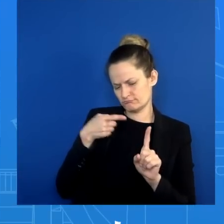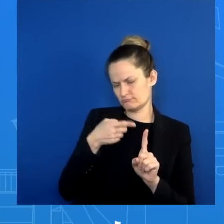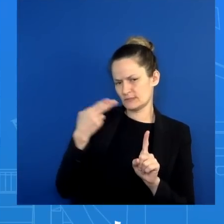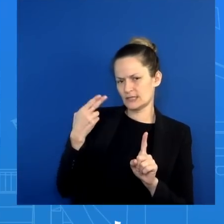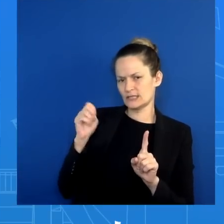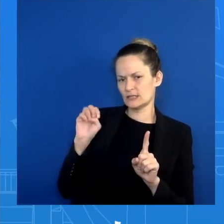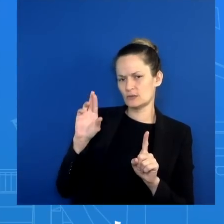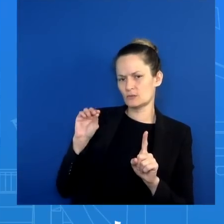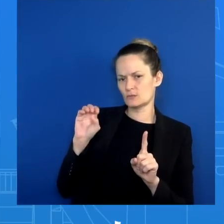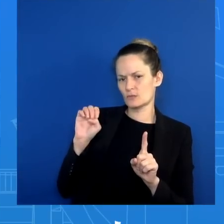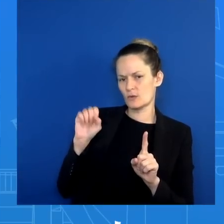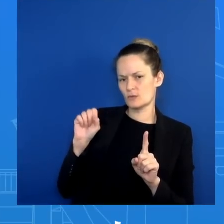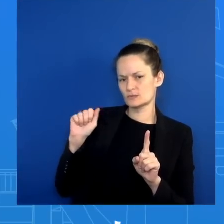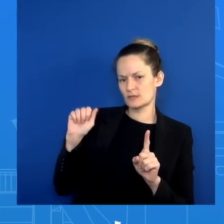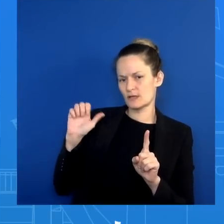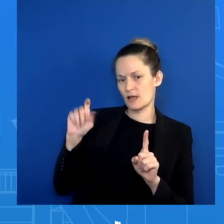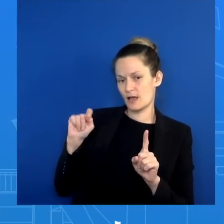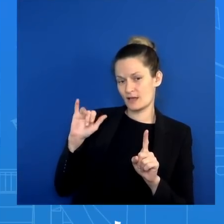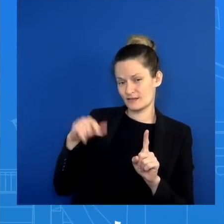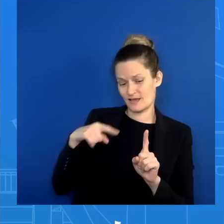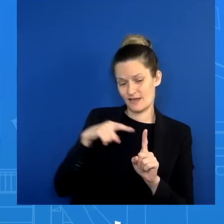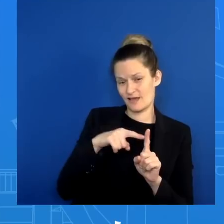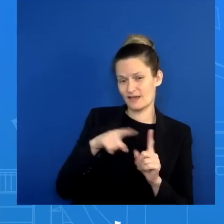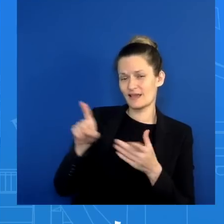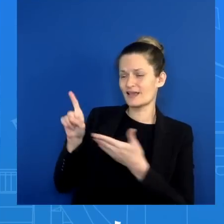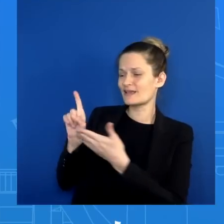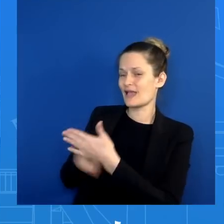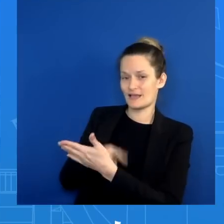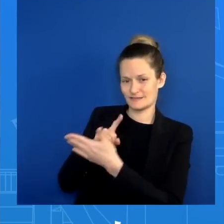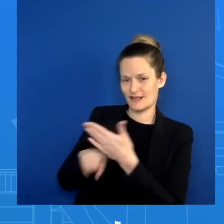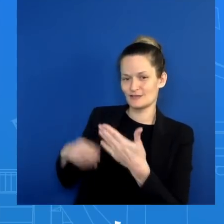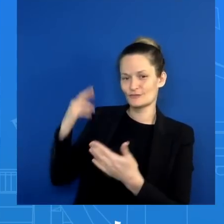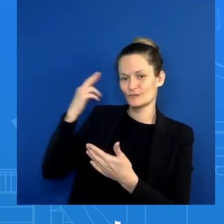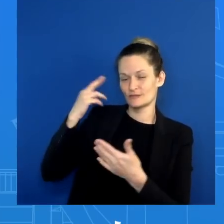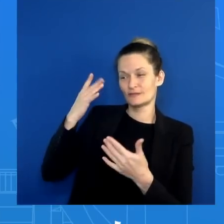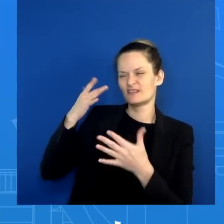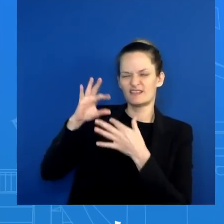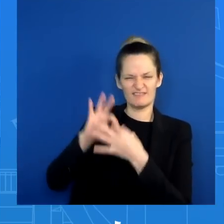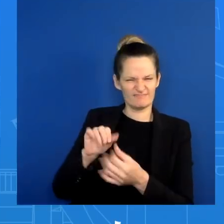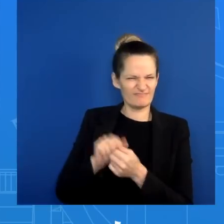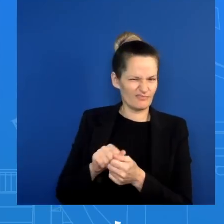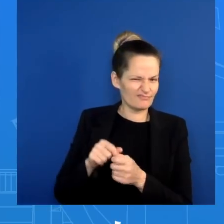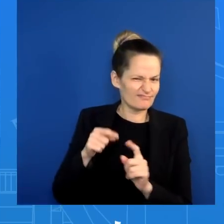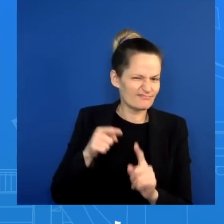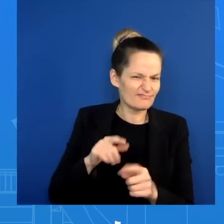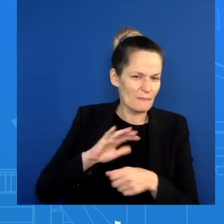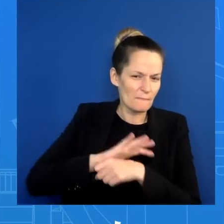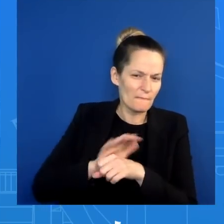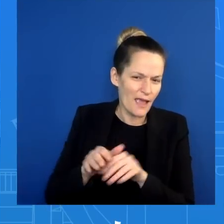and that being a national emergency. But the administration argued in court that the pandemic is over at the southern border